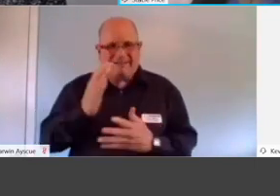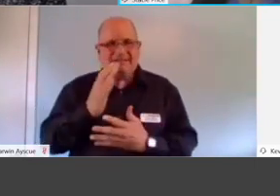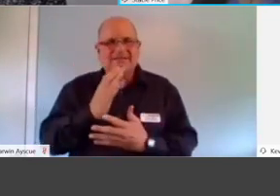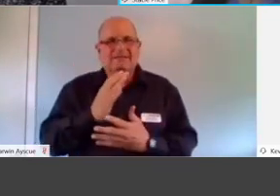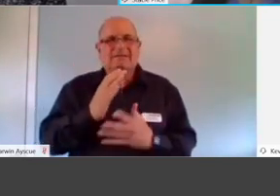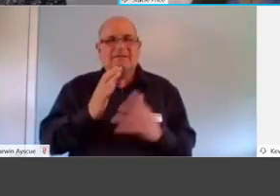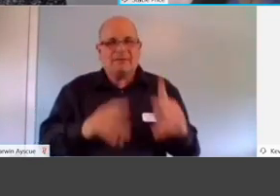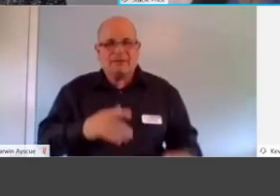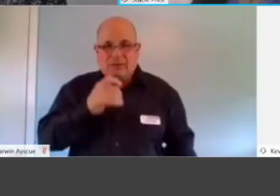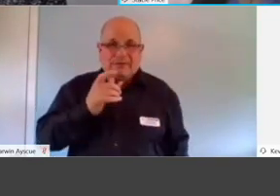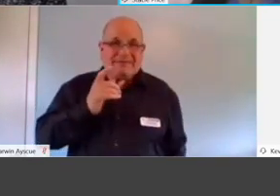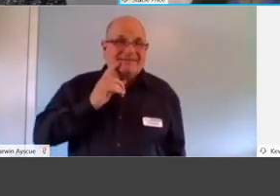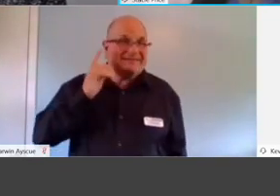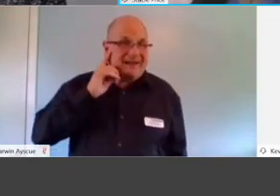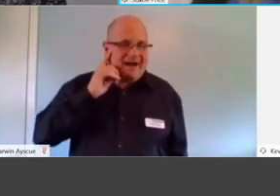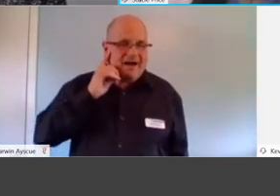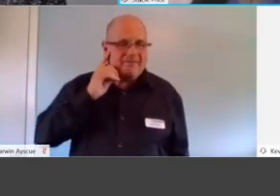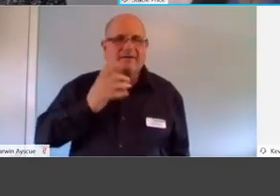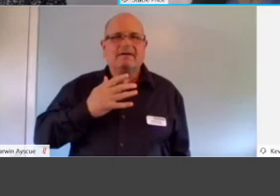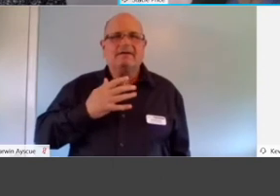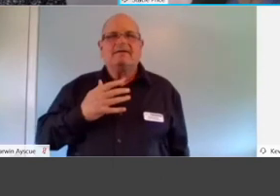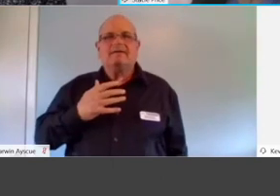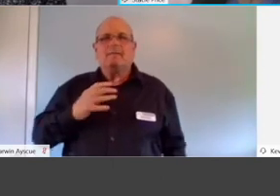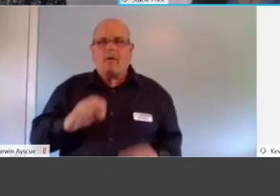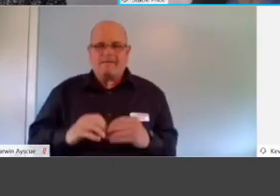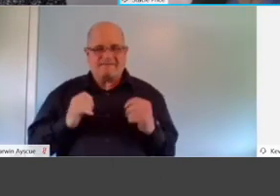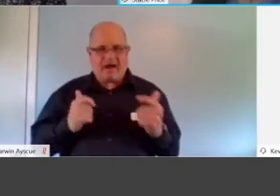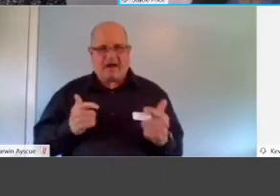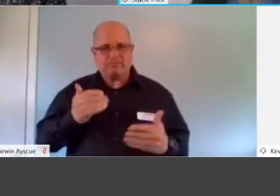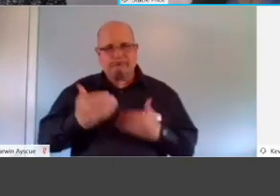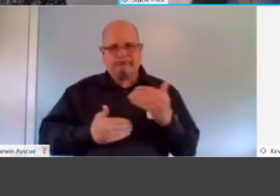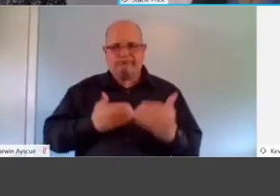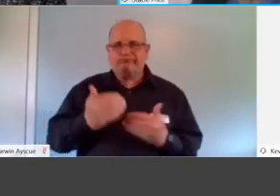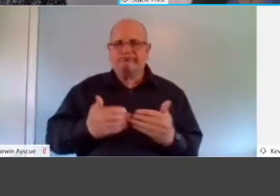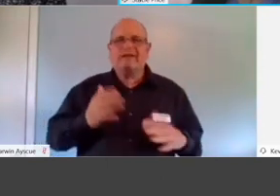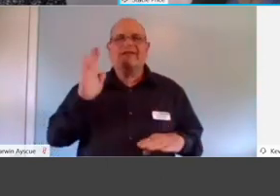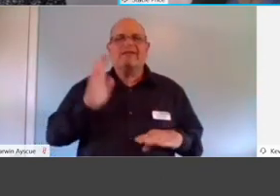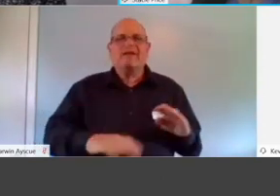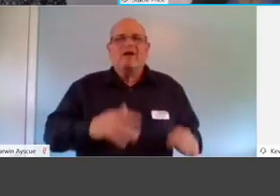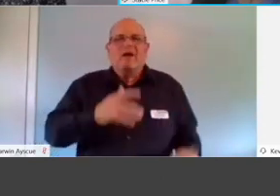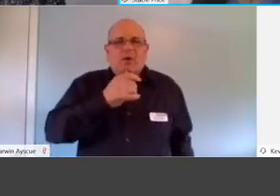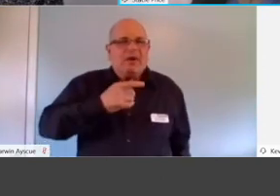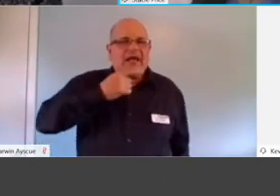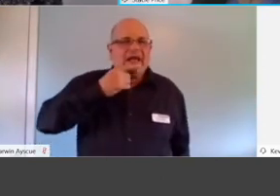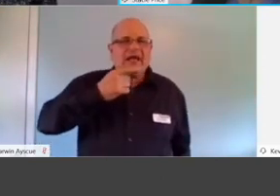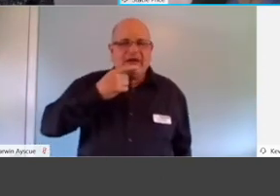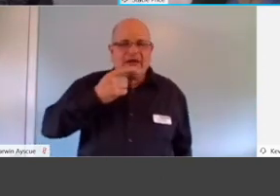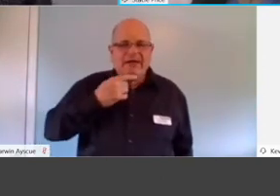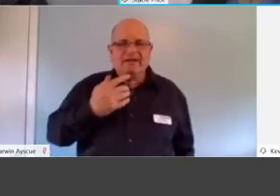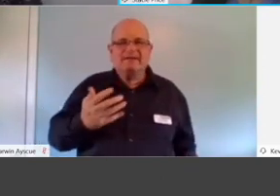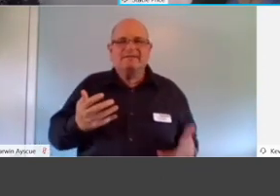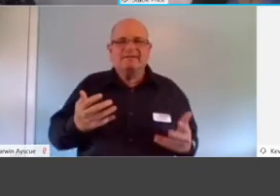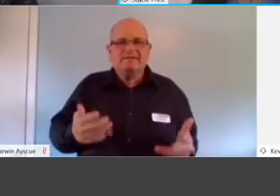who is deaf actually is going to be faster than someone who has hearing to react to somebody